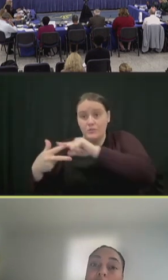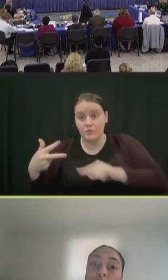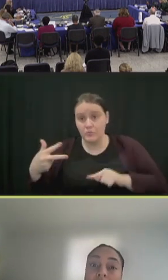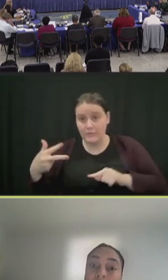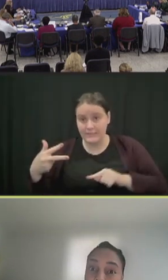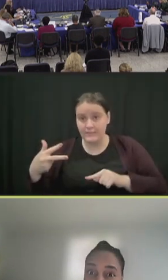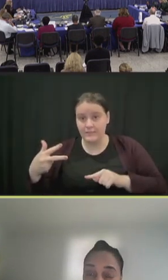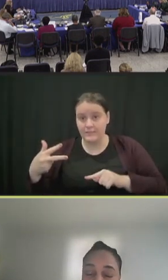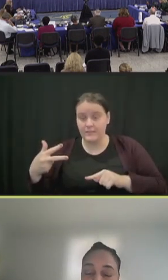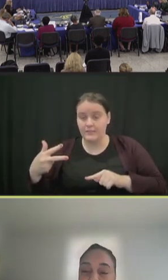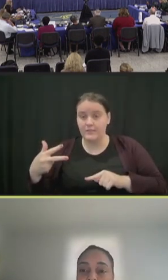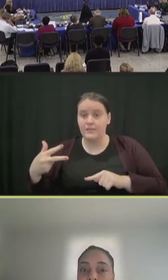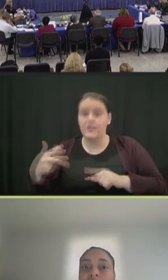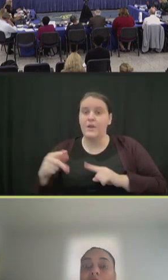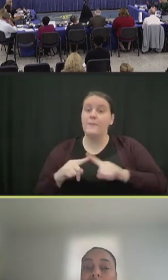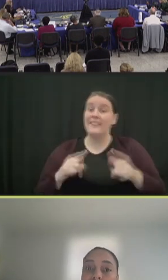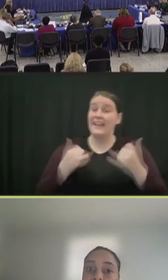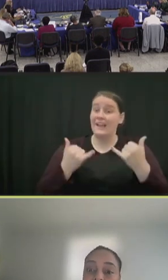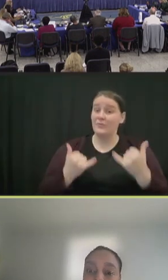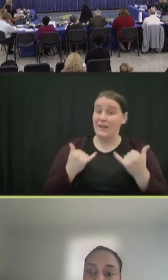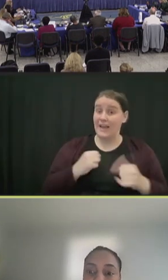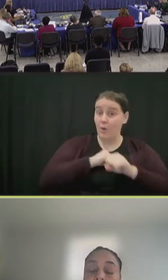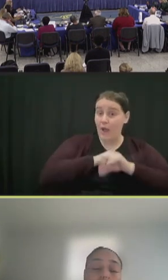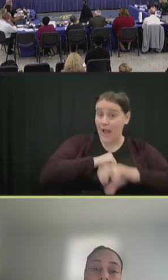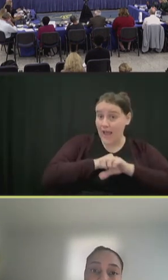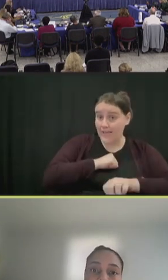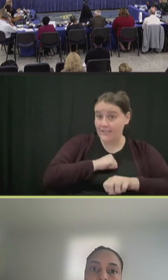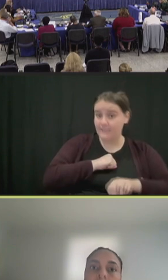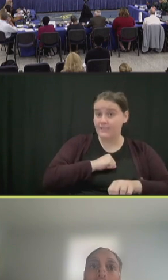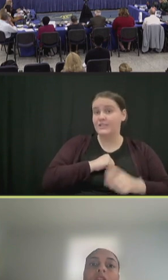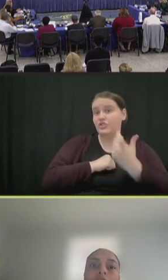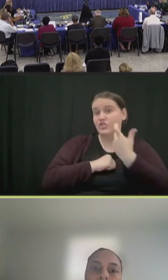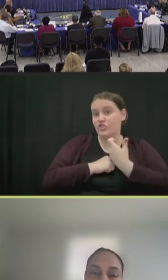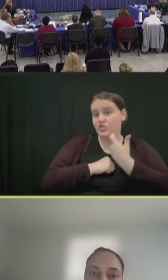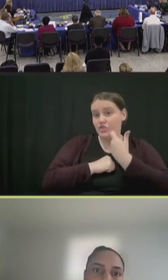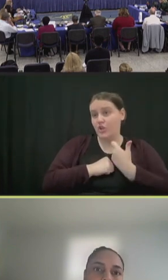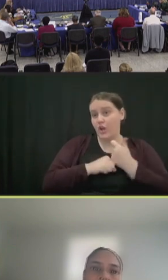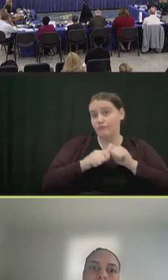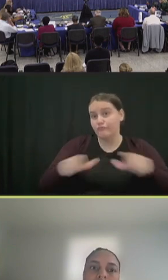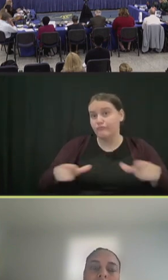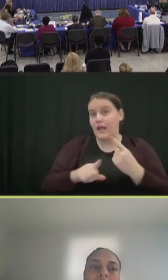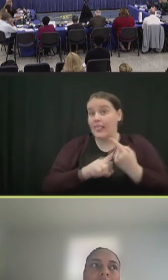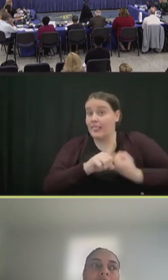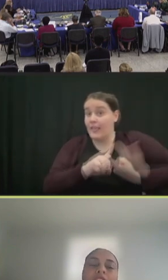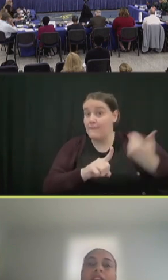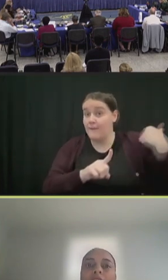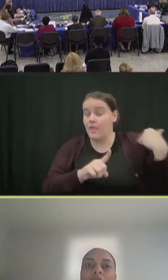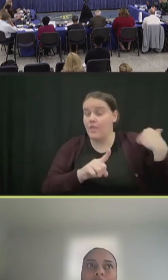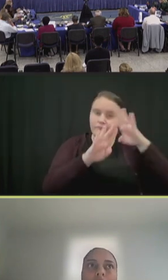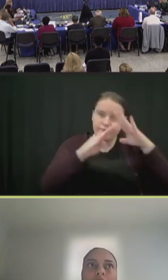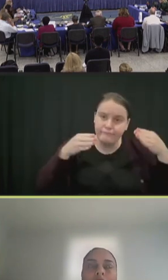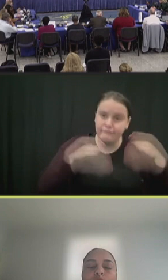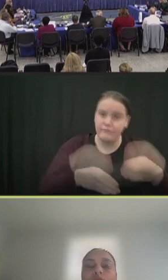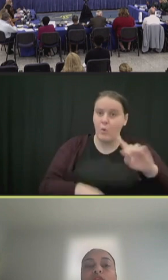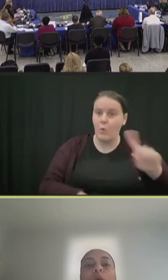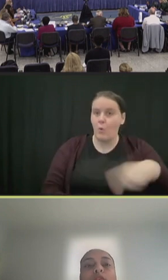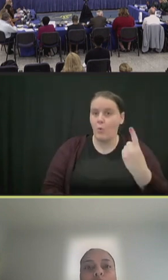out right now that launched this month or last month focus on RSV as a sort of direct